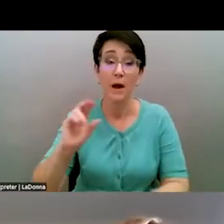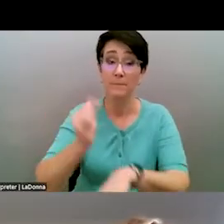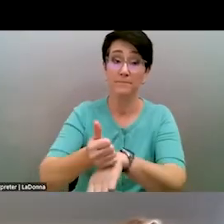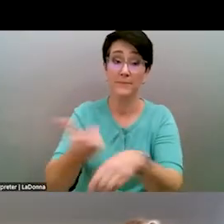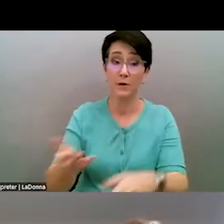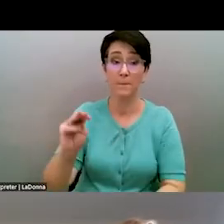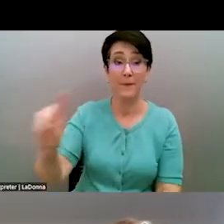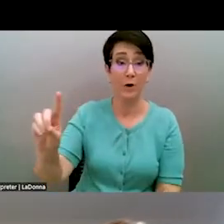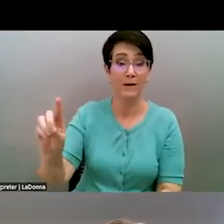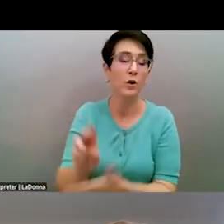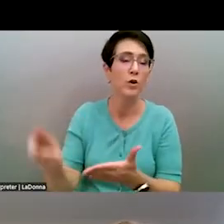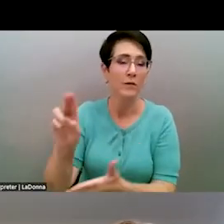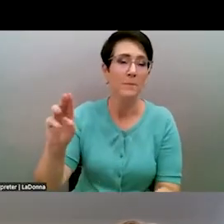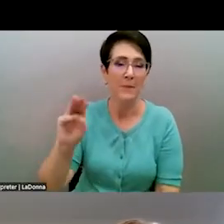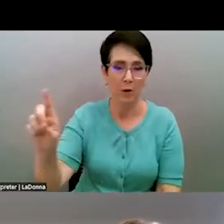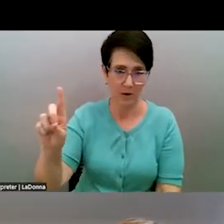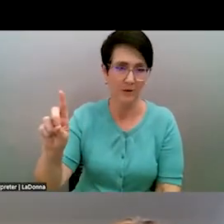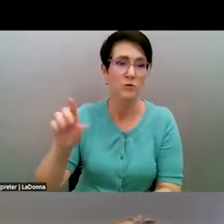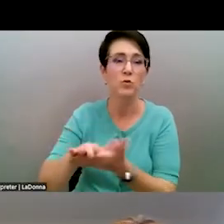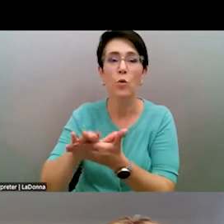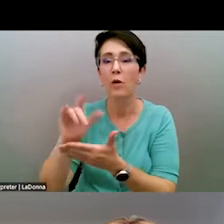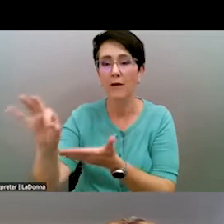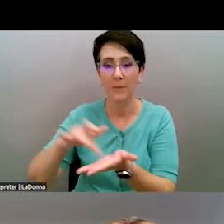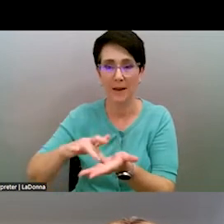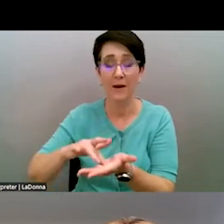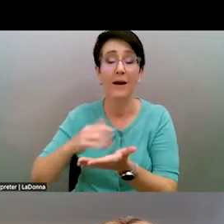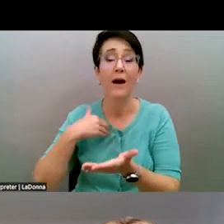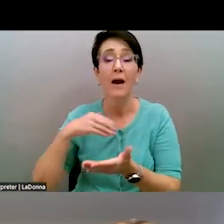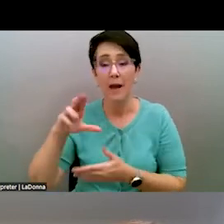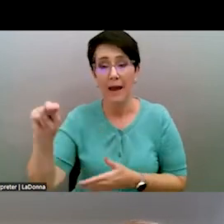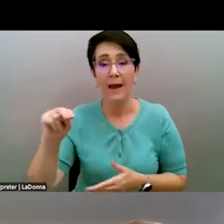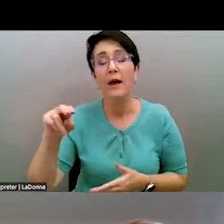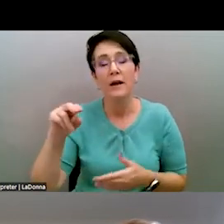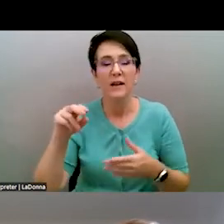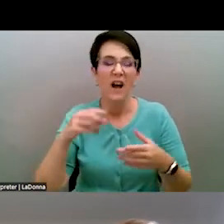MARYLAND, SCHOOL OF MEDICINE, AND CODIRECT, SCHOOL MENTAL HEALTH, A COUPLE IN THE CHAT.